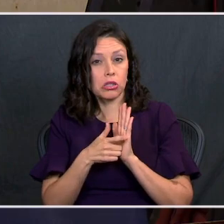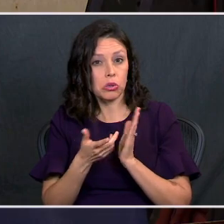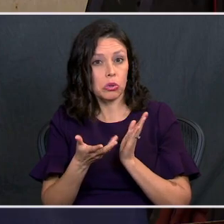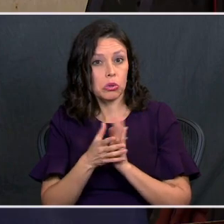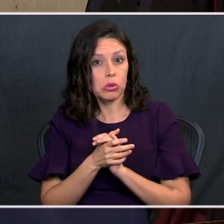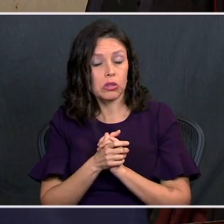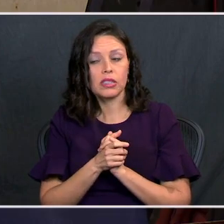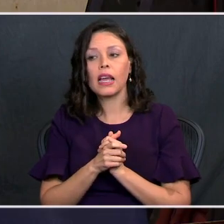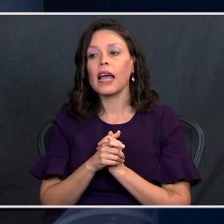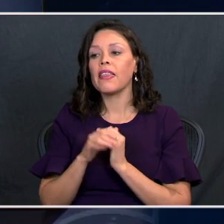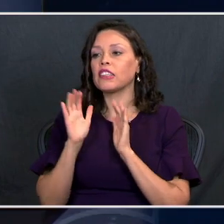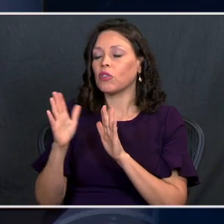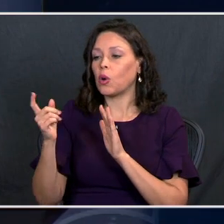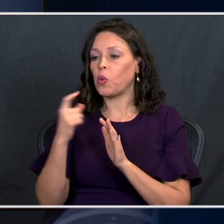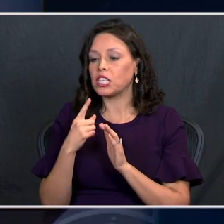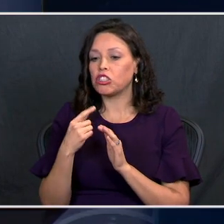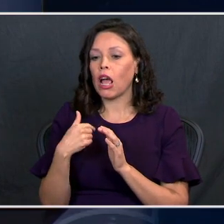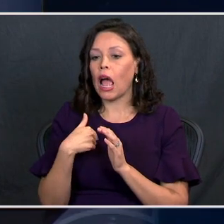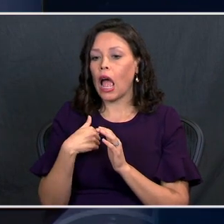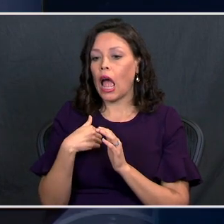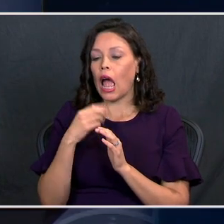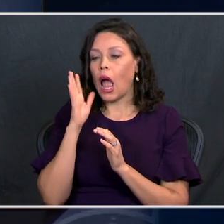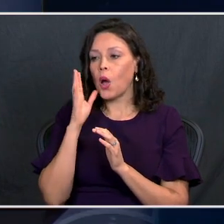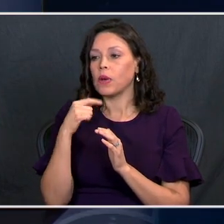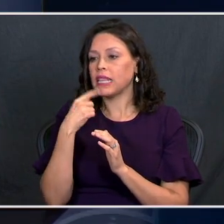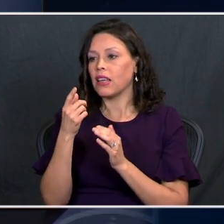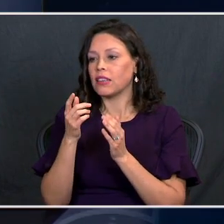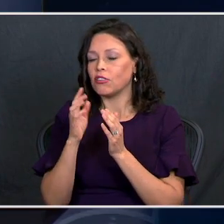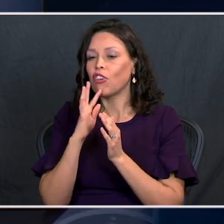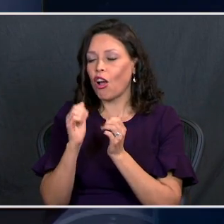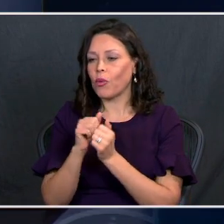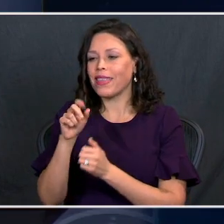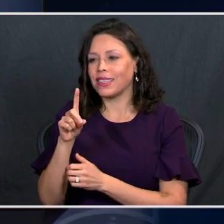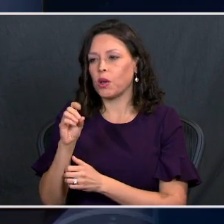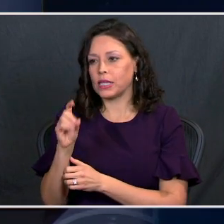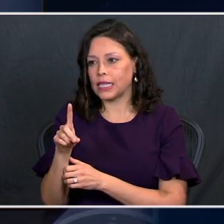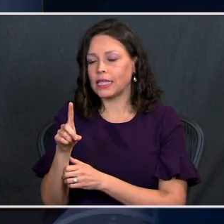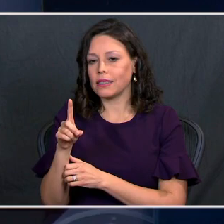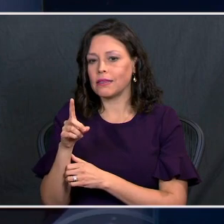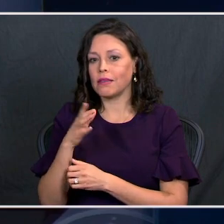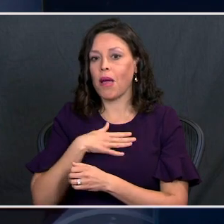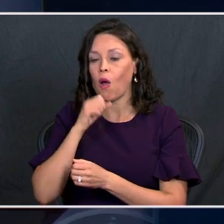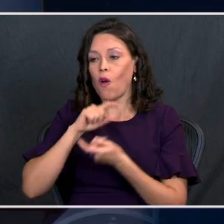Ms. Psaki: It's an excellent question. I would send you to the Department of Defense and my old friend, John Kirby,